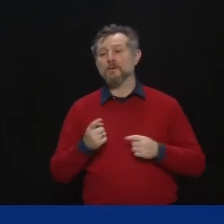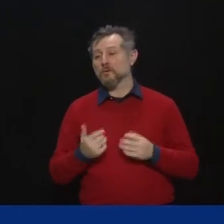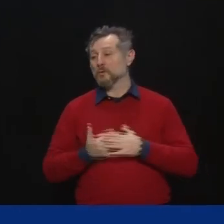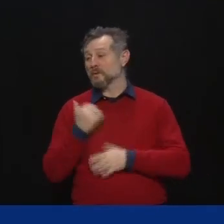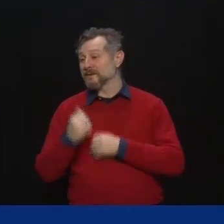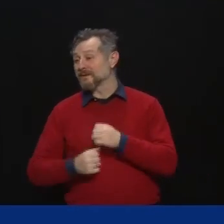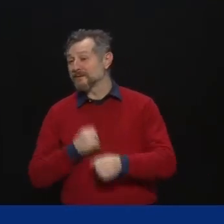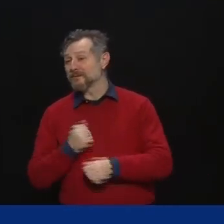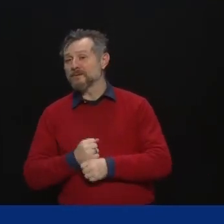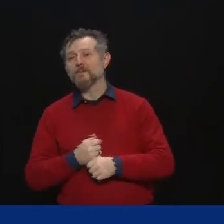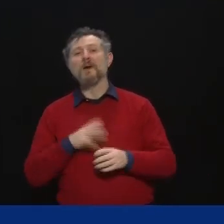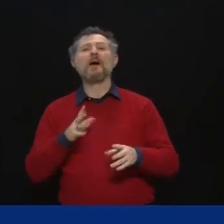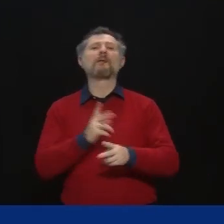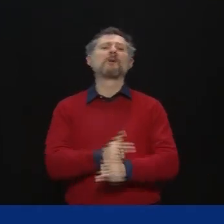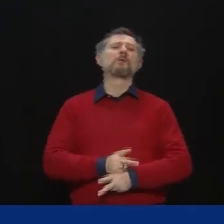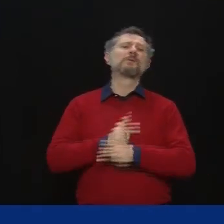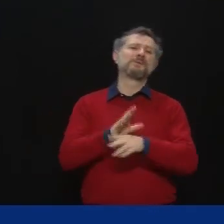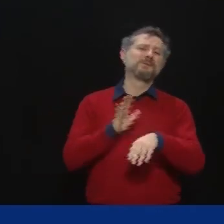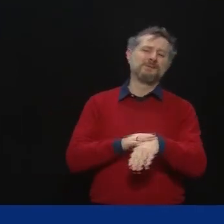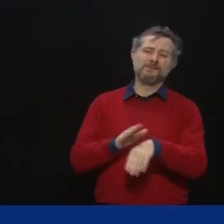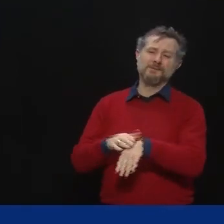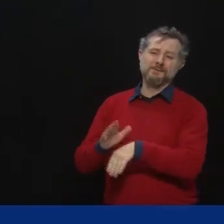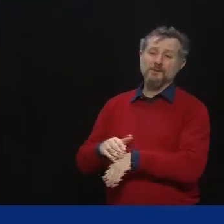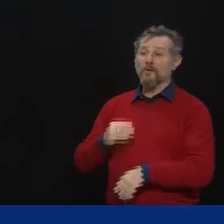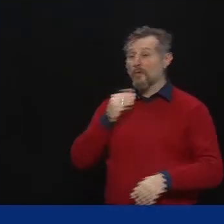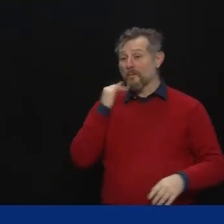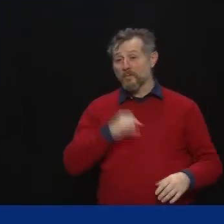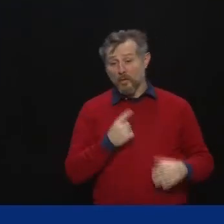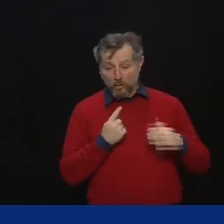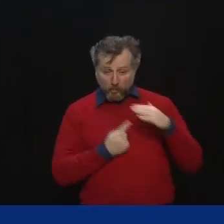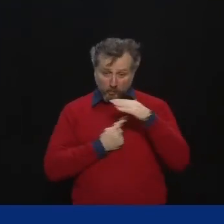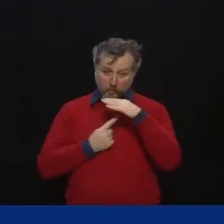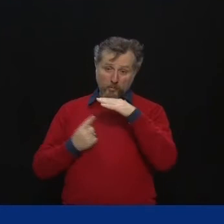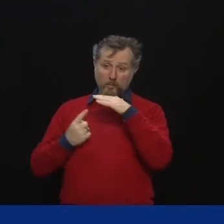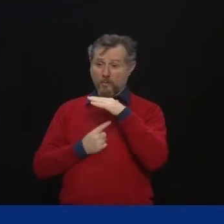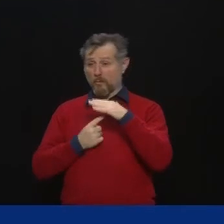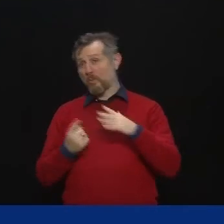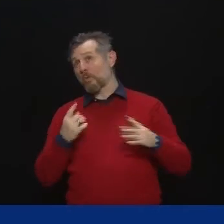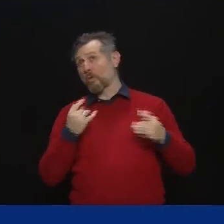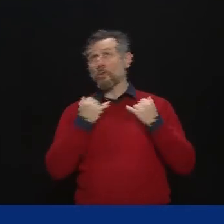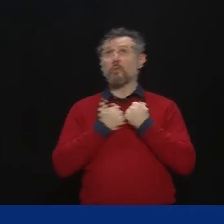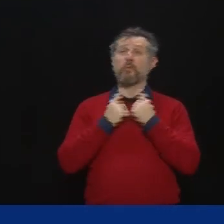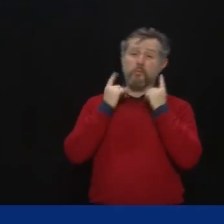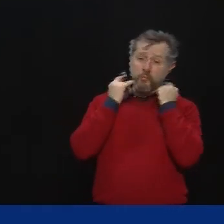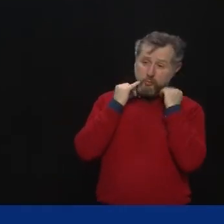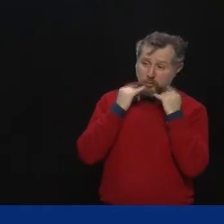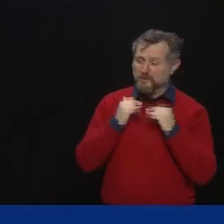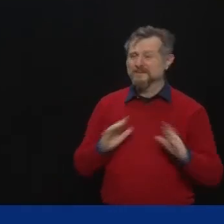I UNDERSTAND THAT. AND IF WE HIT THIS HOLIDAY SEASON, TAKE ALL OF THESE PRECAUTIONS.